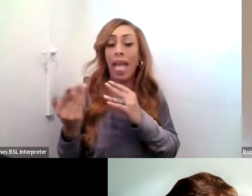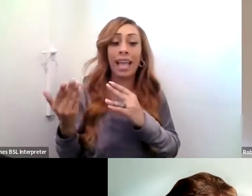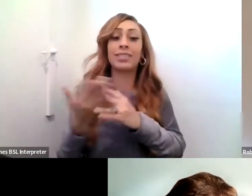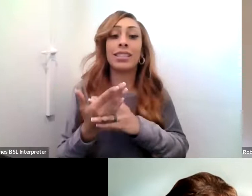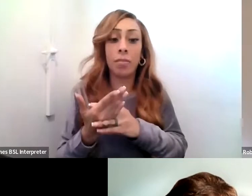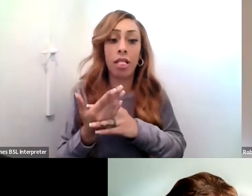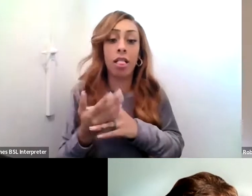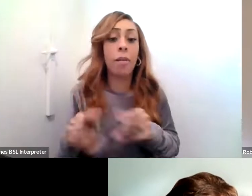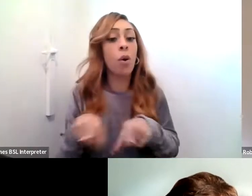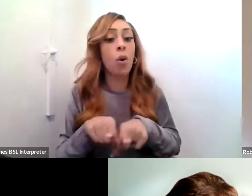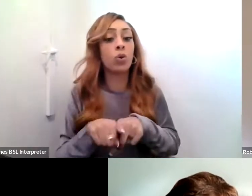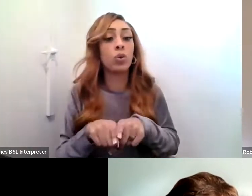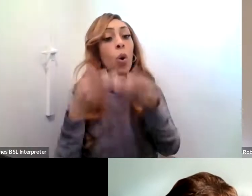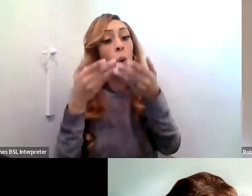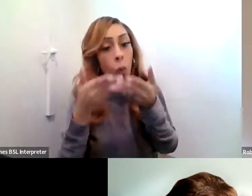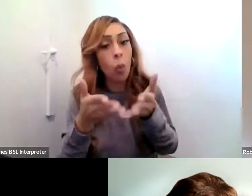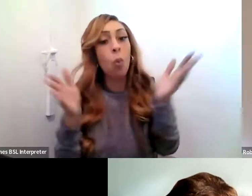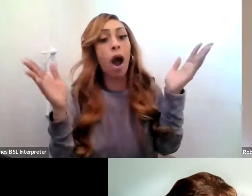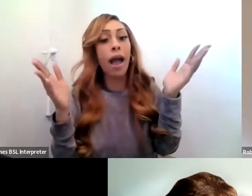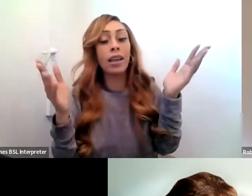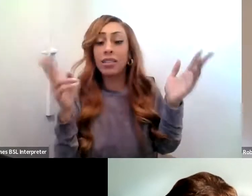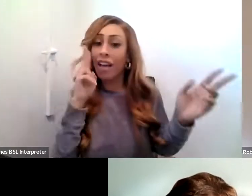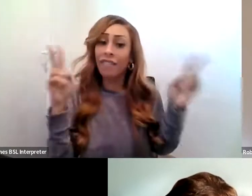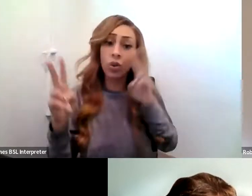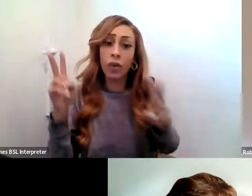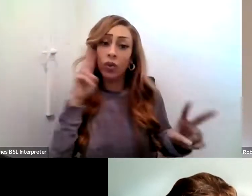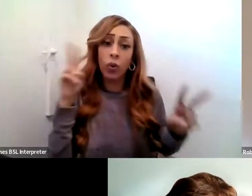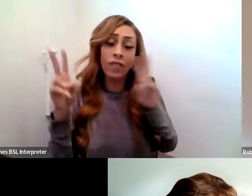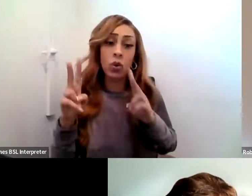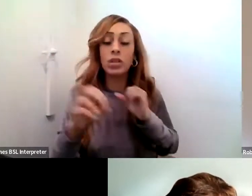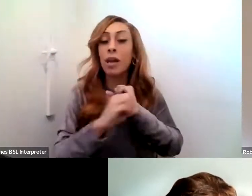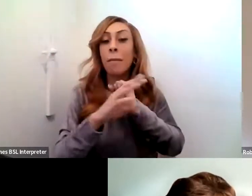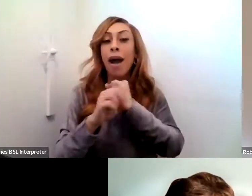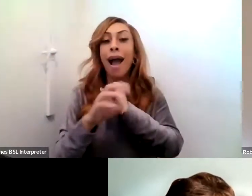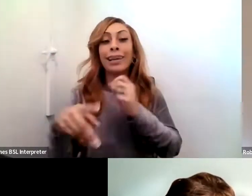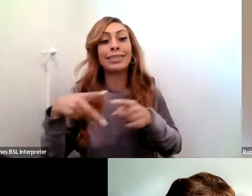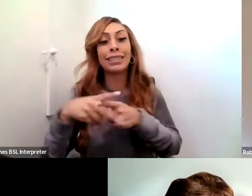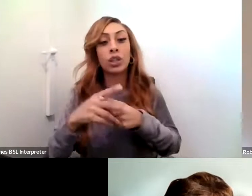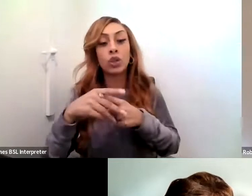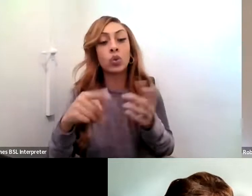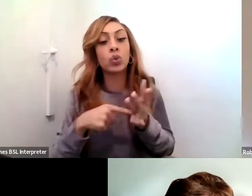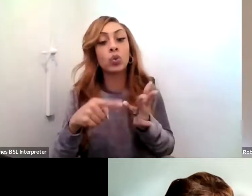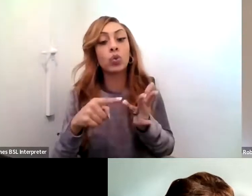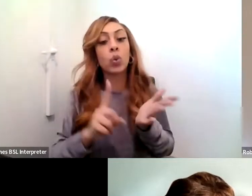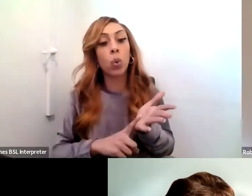but also about wider uptake, as a marketing tool, which I think will be really beneficial,